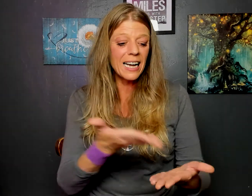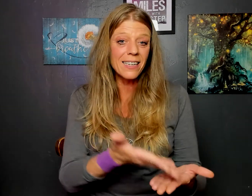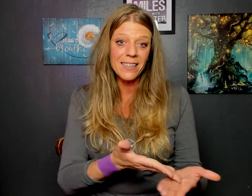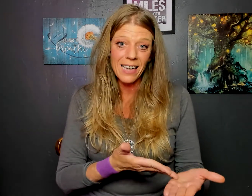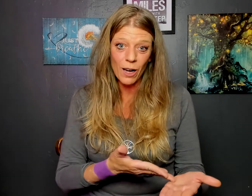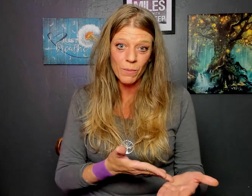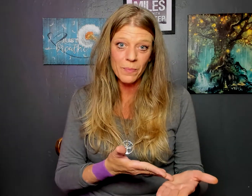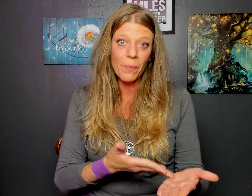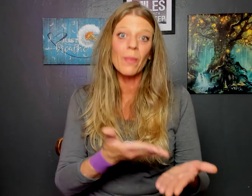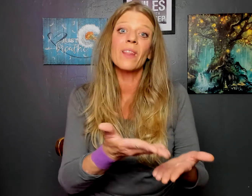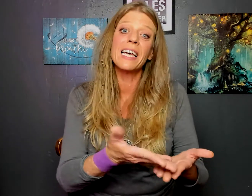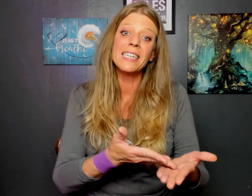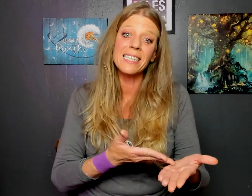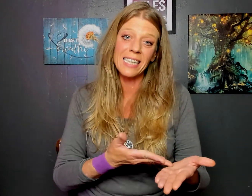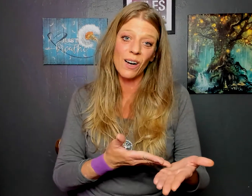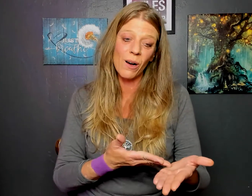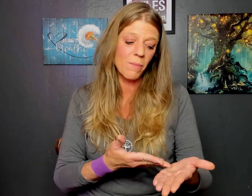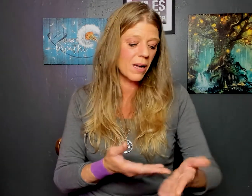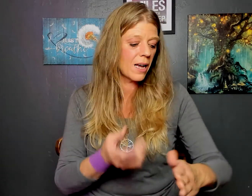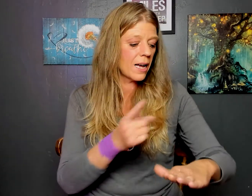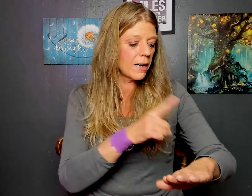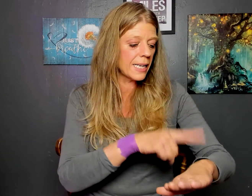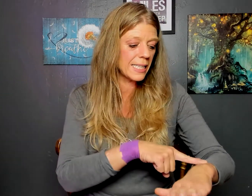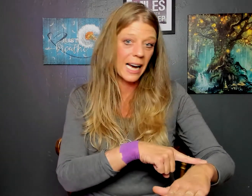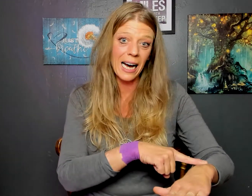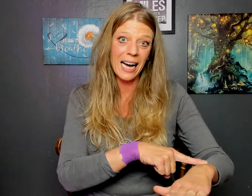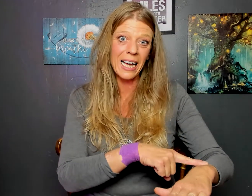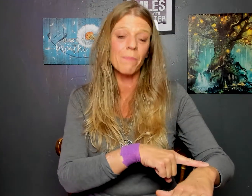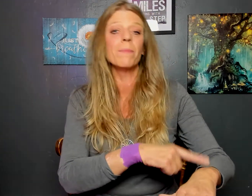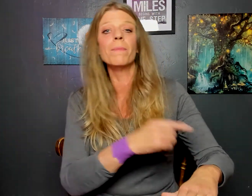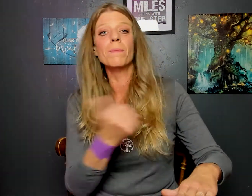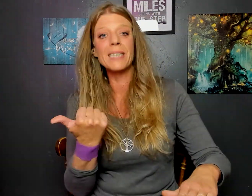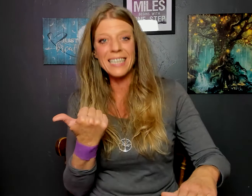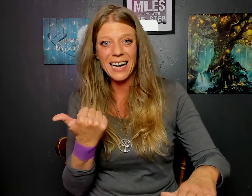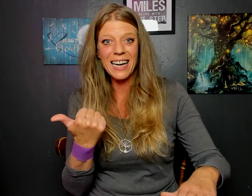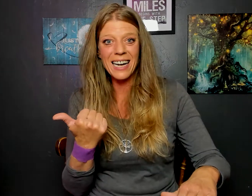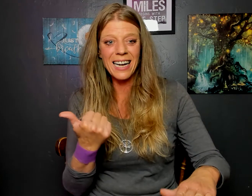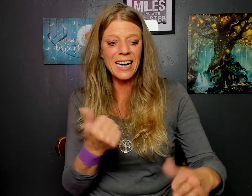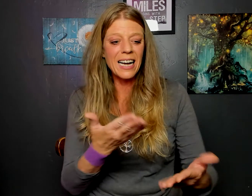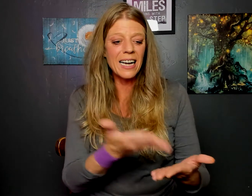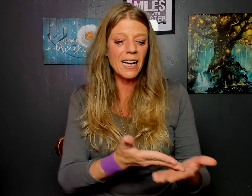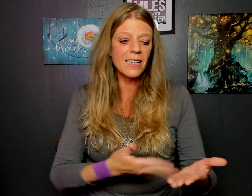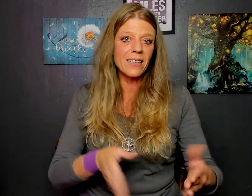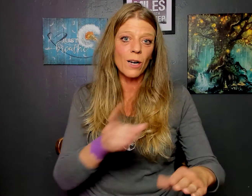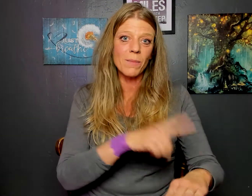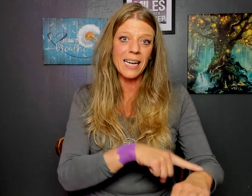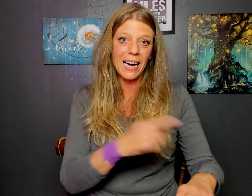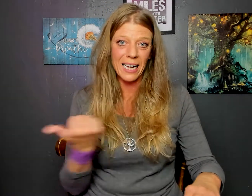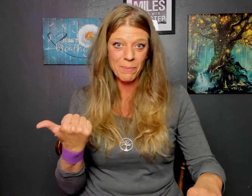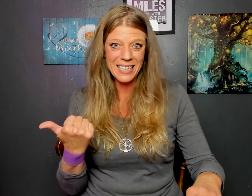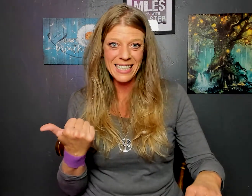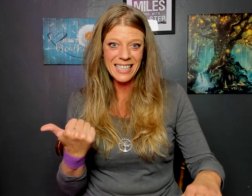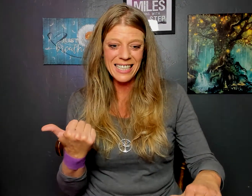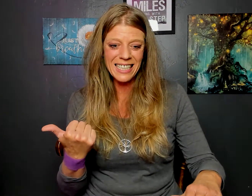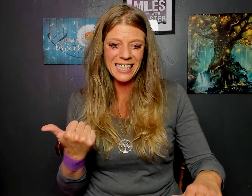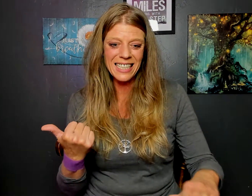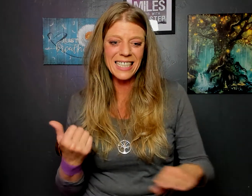SOME. SOME TIME S SOMETIMES